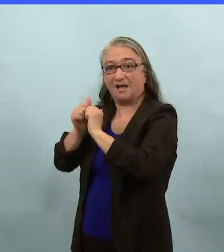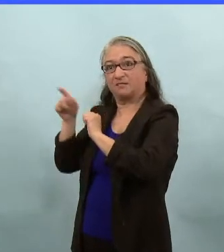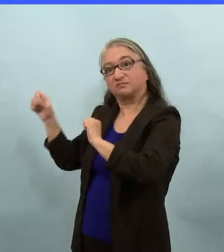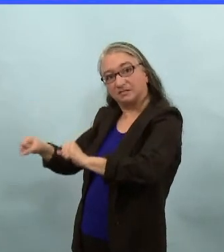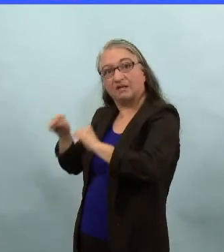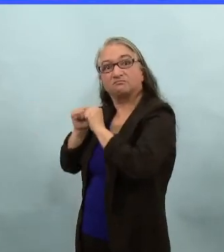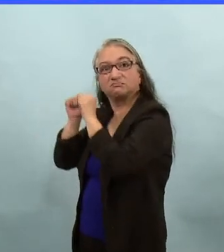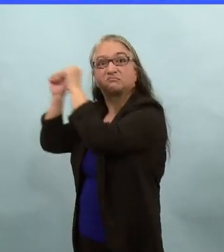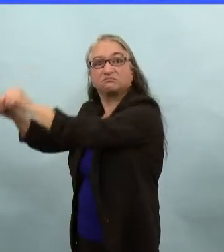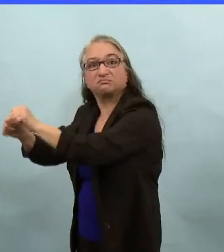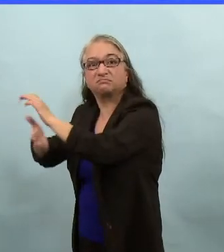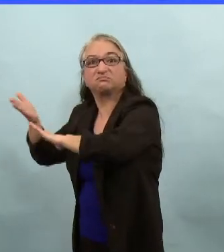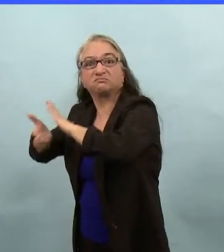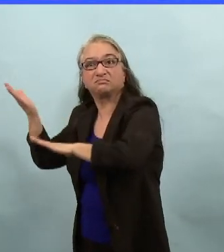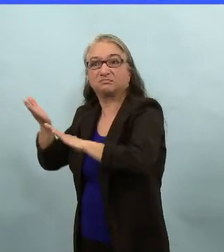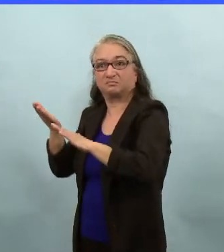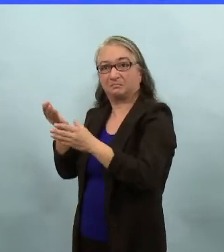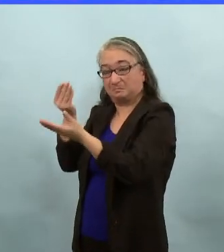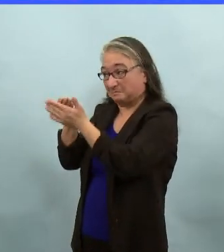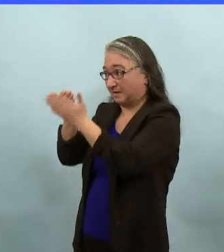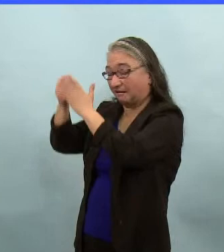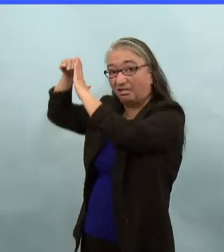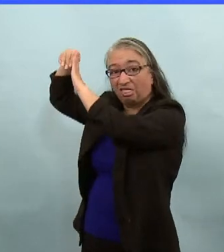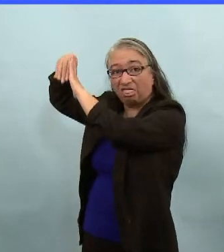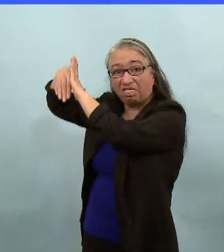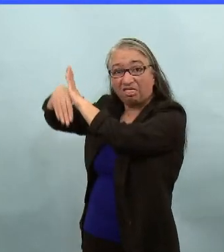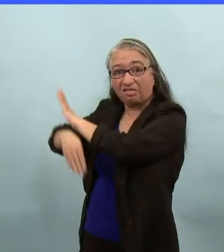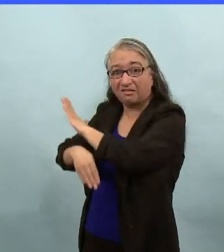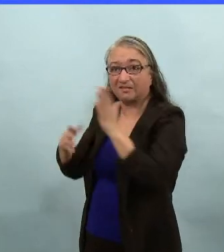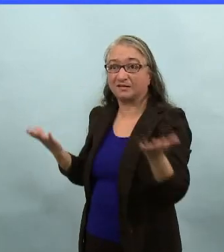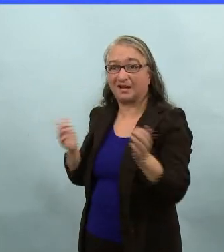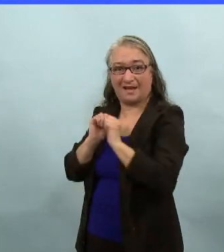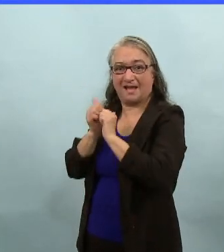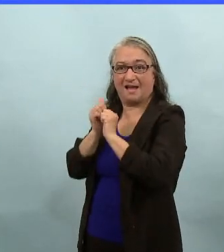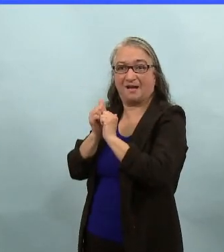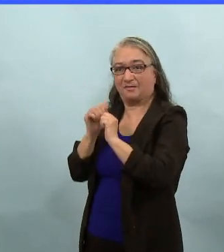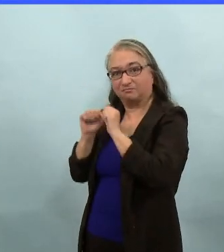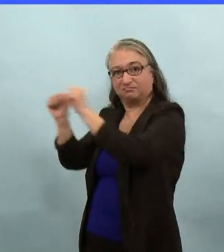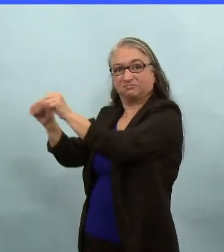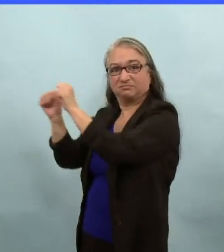well what is happening is that we're creating that flexibility within the business sector